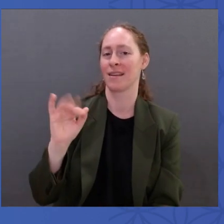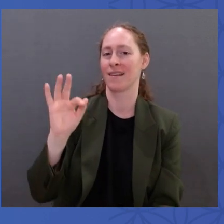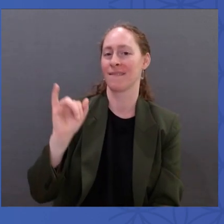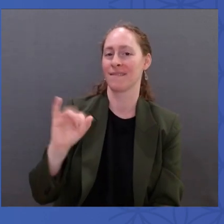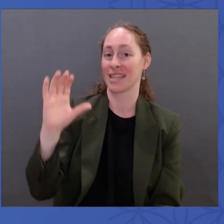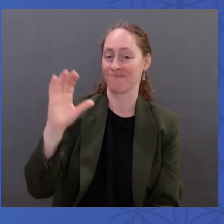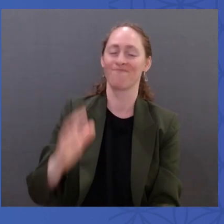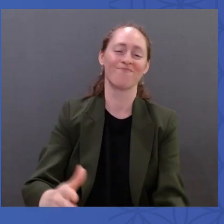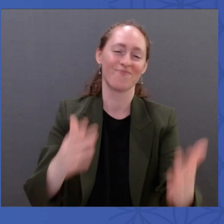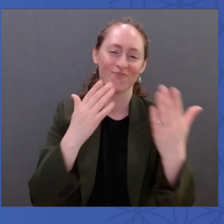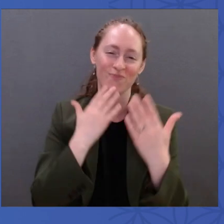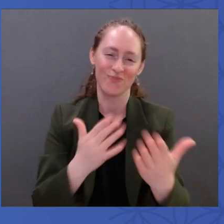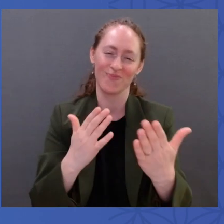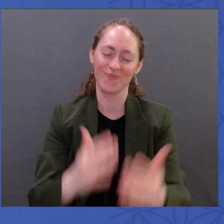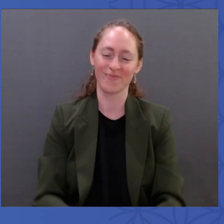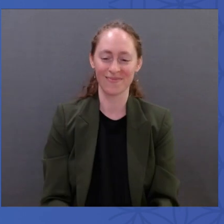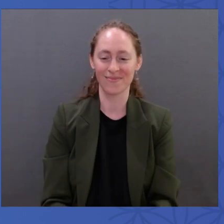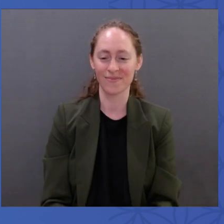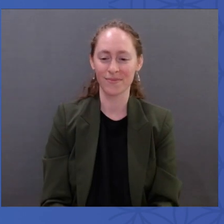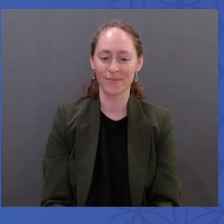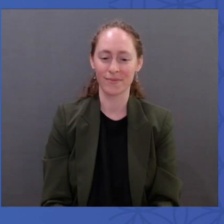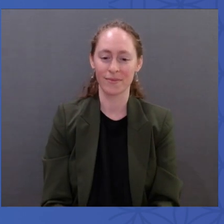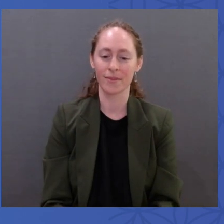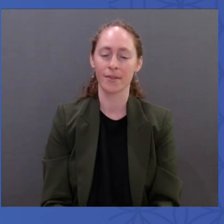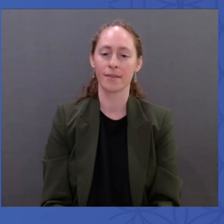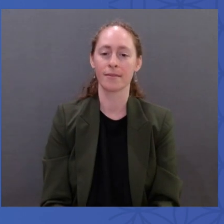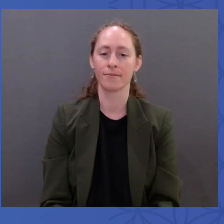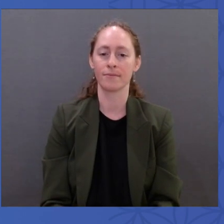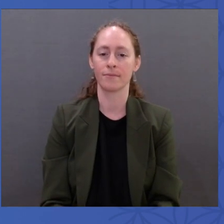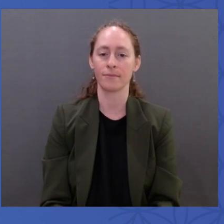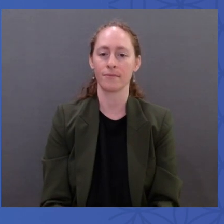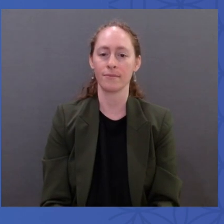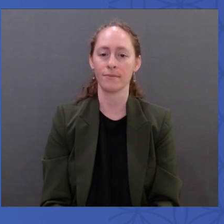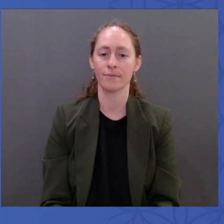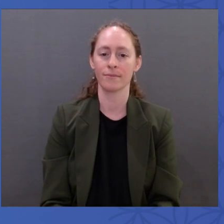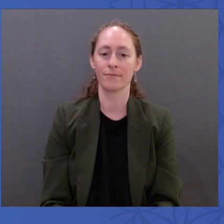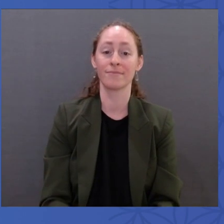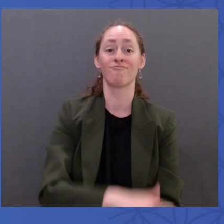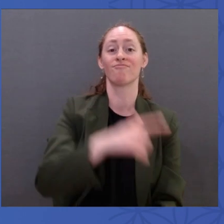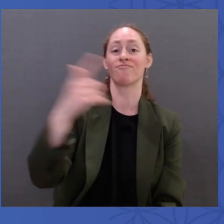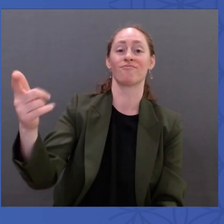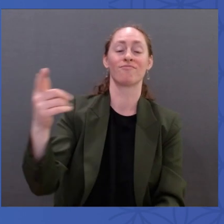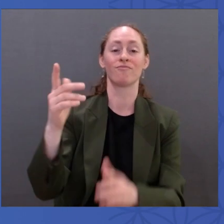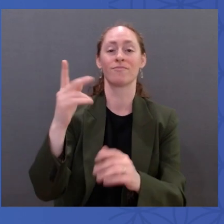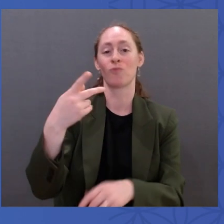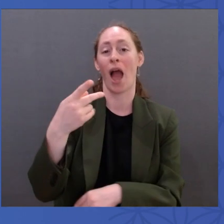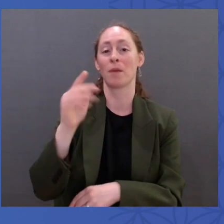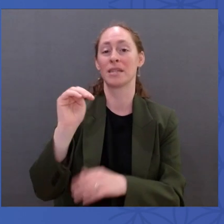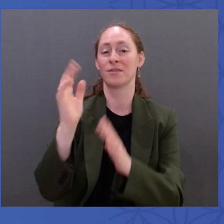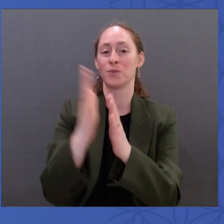on the Prime Minister of New Zealand, Prime Minister Ardern. Prime Minister Arden: (foreign language)